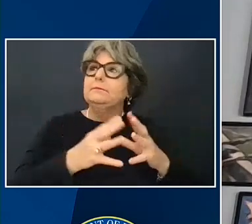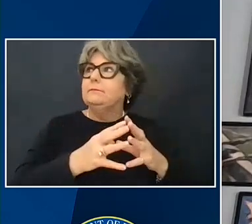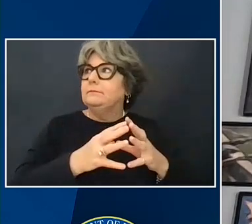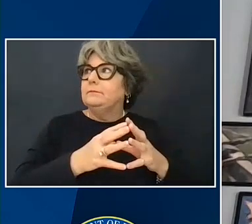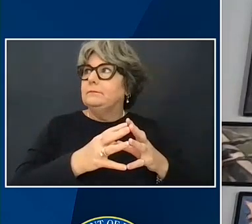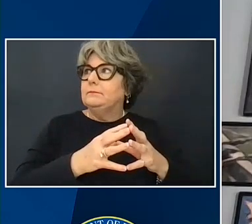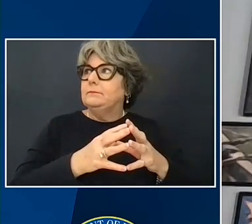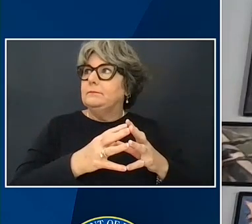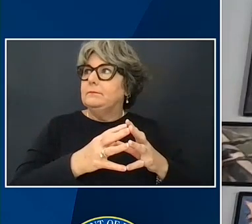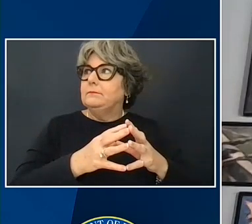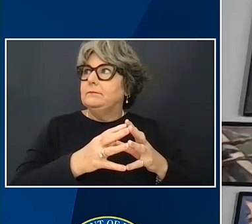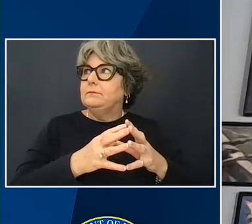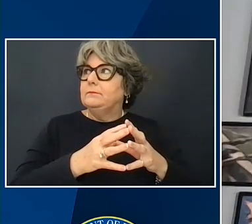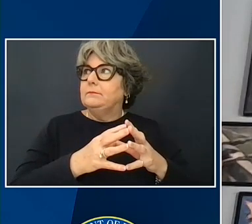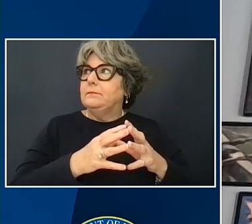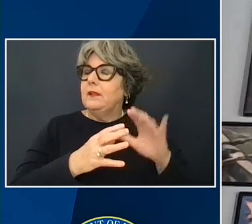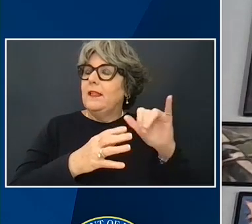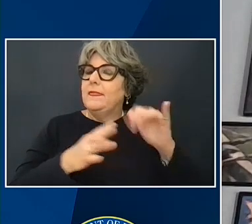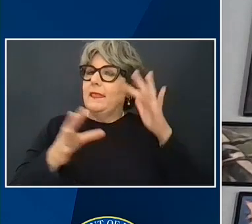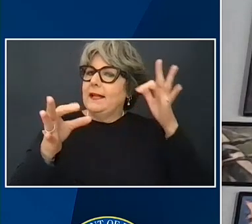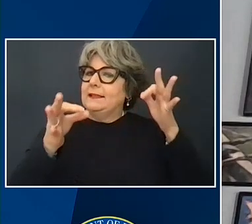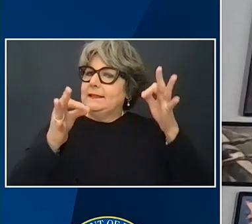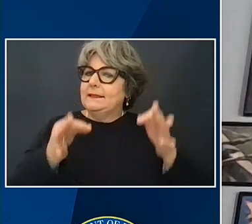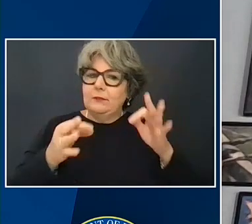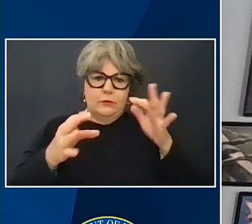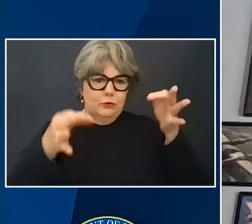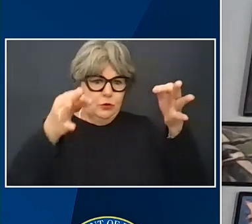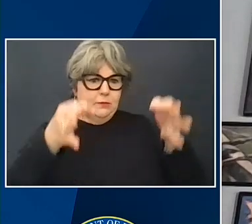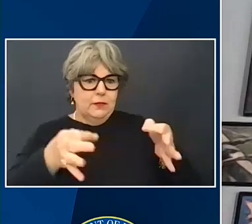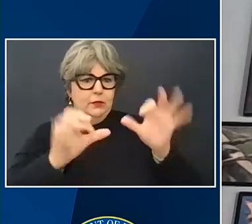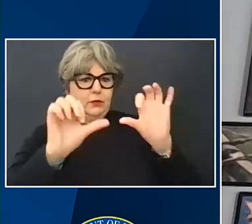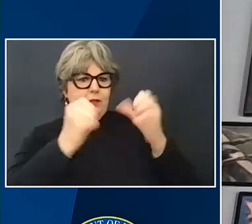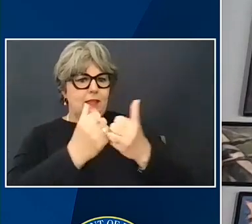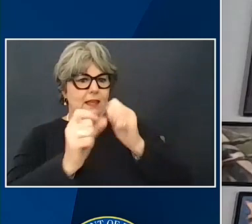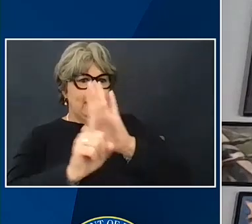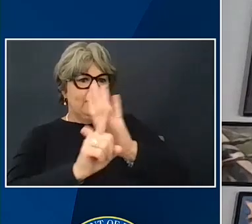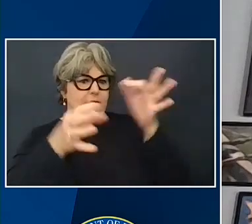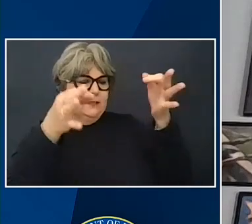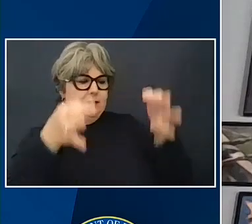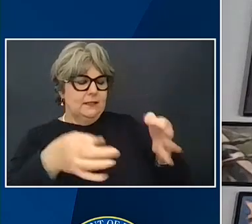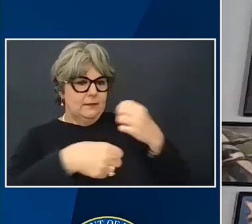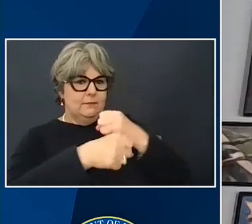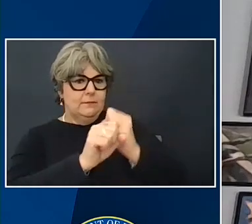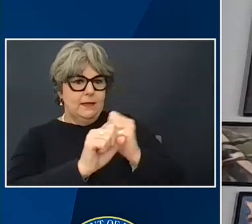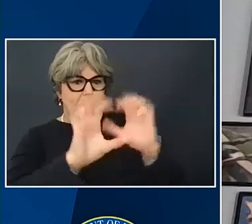decision- the determination to the agency decision making body to determine whether